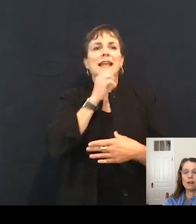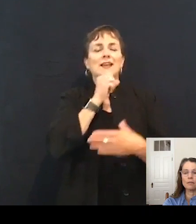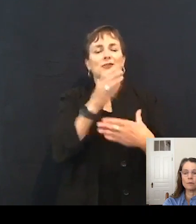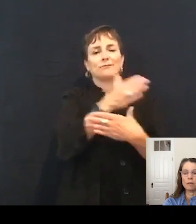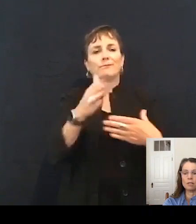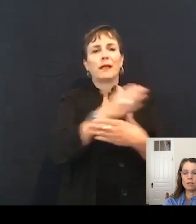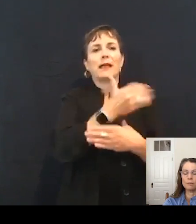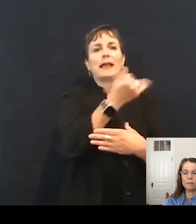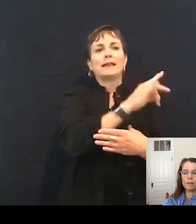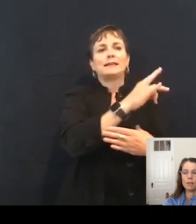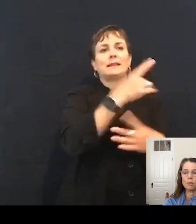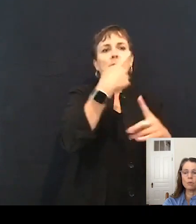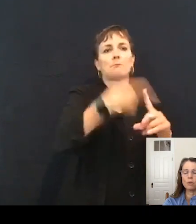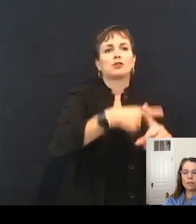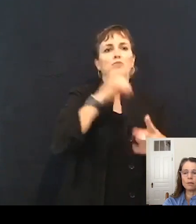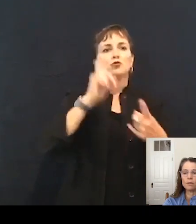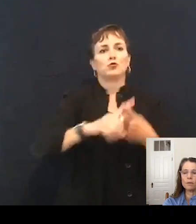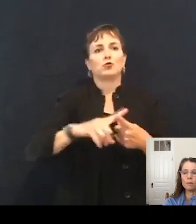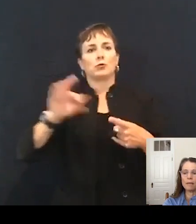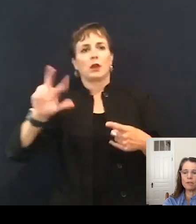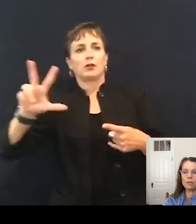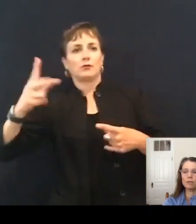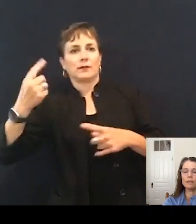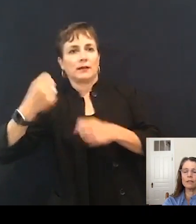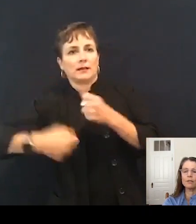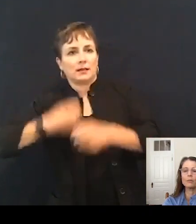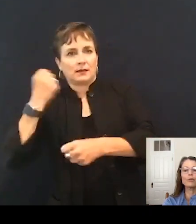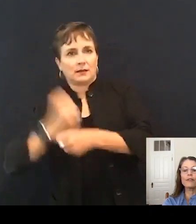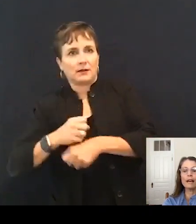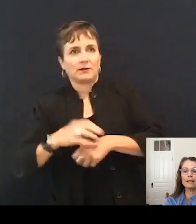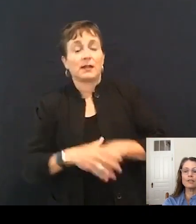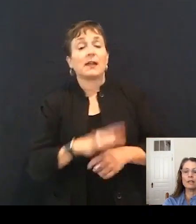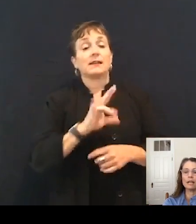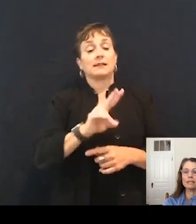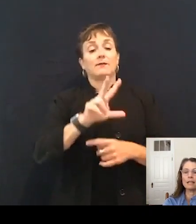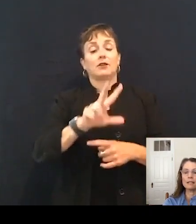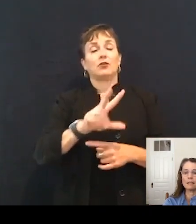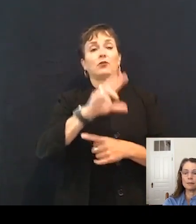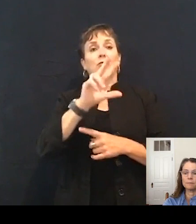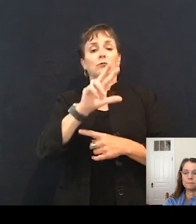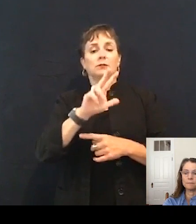we're working with the remainder to provide genetic testing.